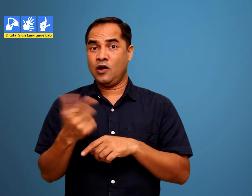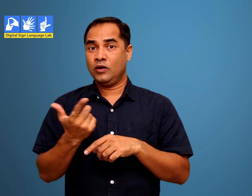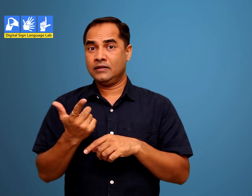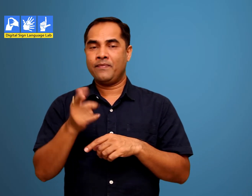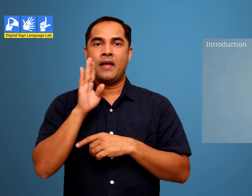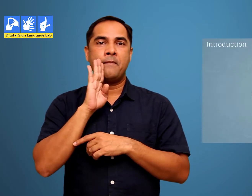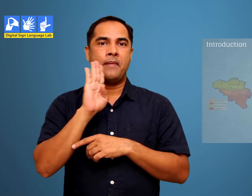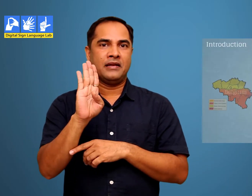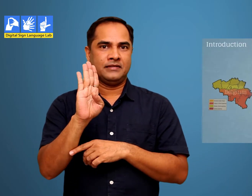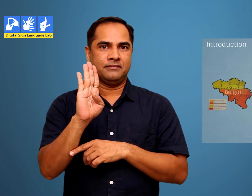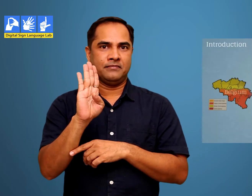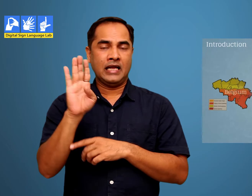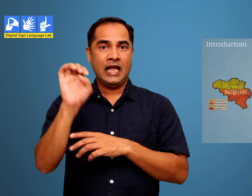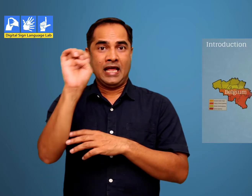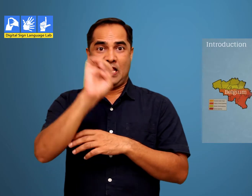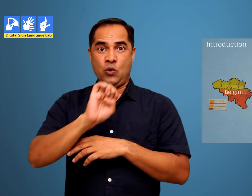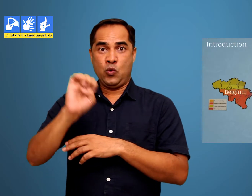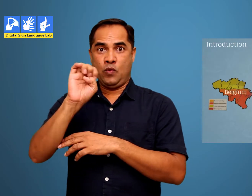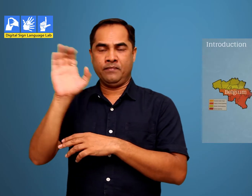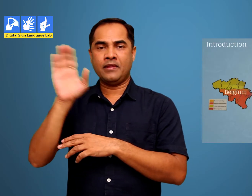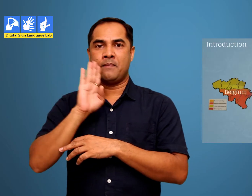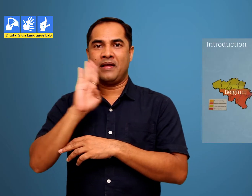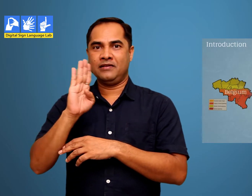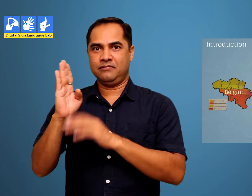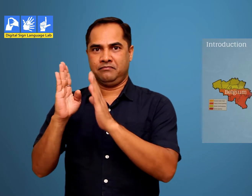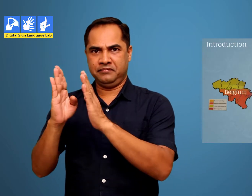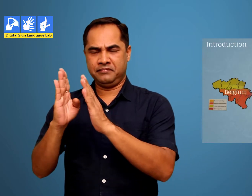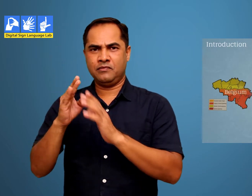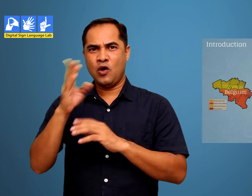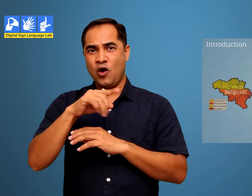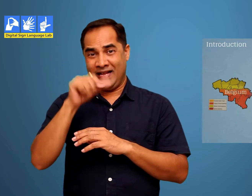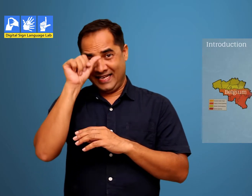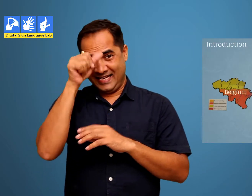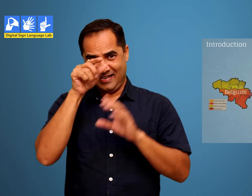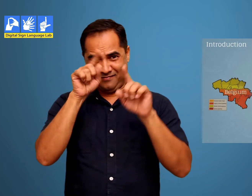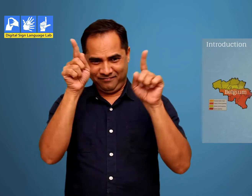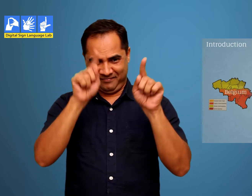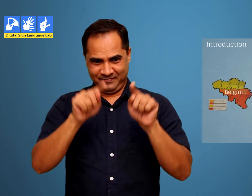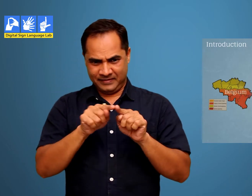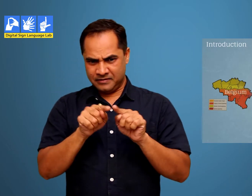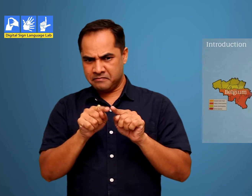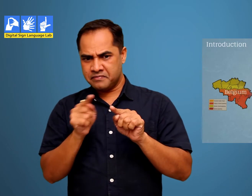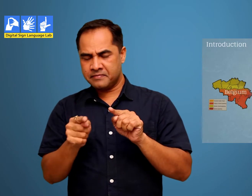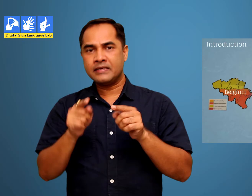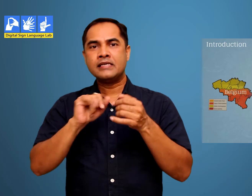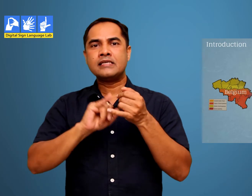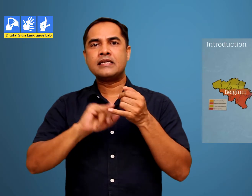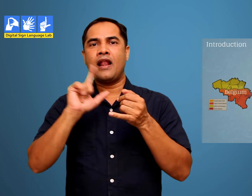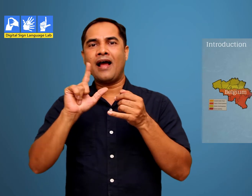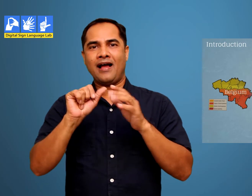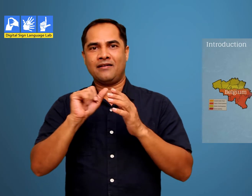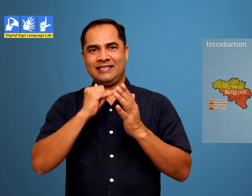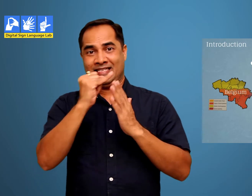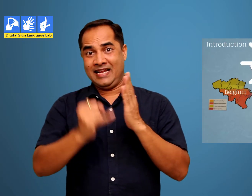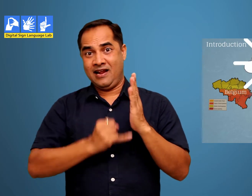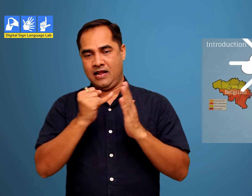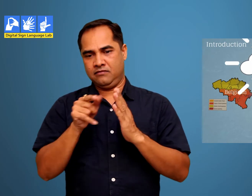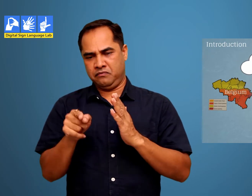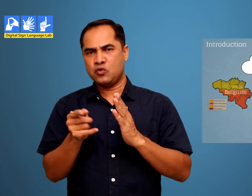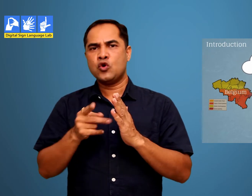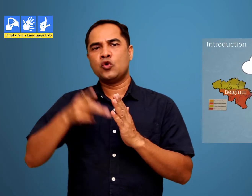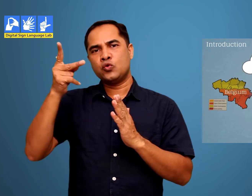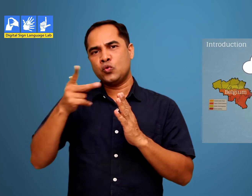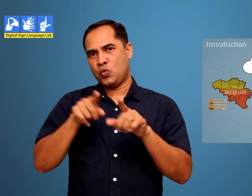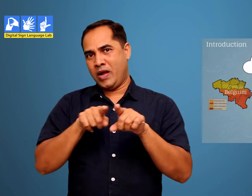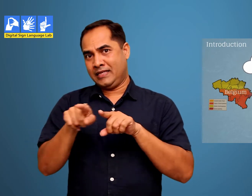country in Europe and the second one is a neighbouring country - Sri Lanka. You'll